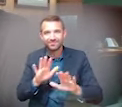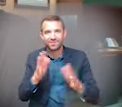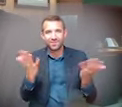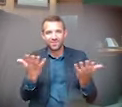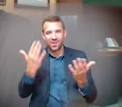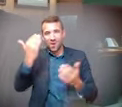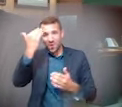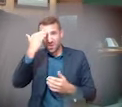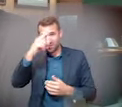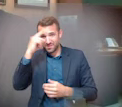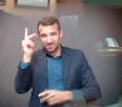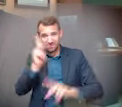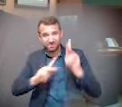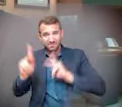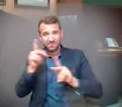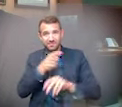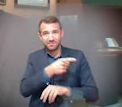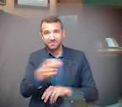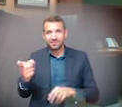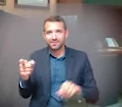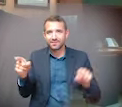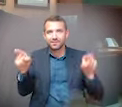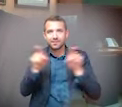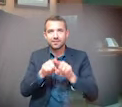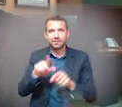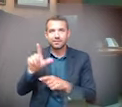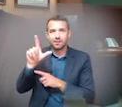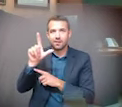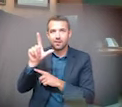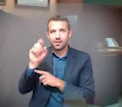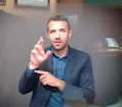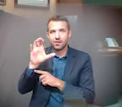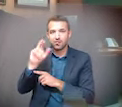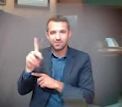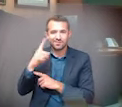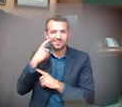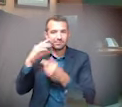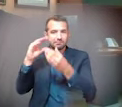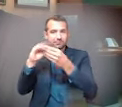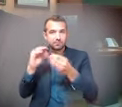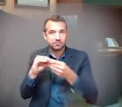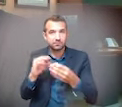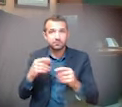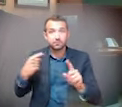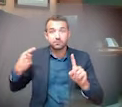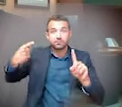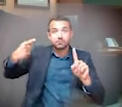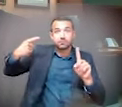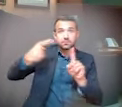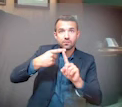It's more what LeDerick was saying. It's about being part of a community and being immersed in that community, so it's more than just knowing them.